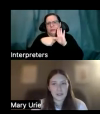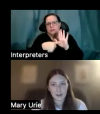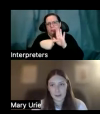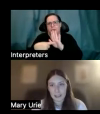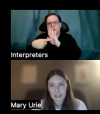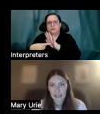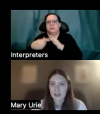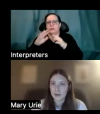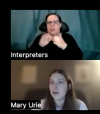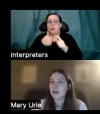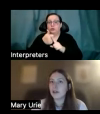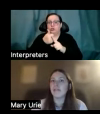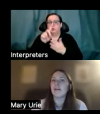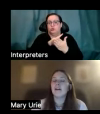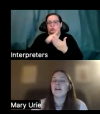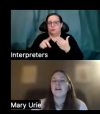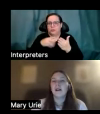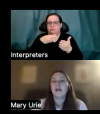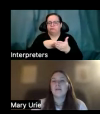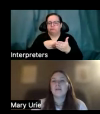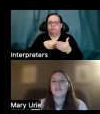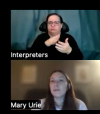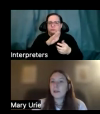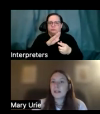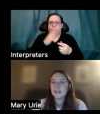been discriminated against throughout her life, simply